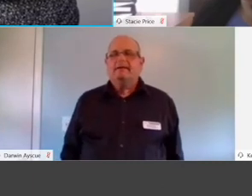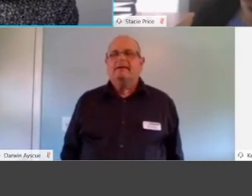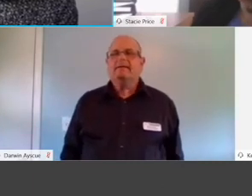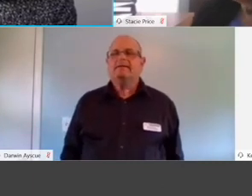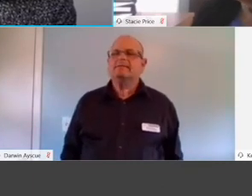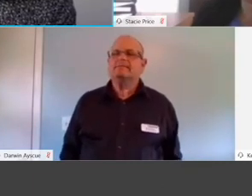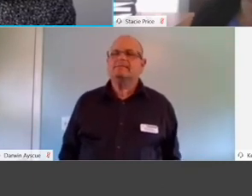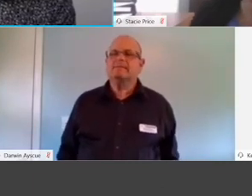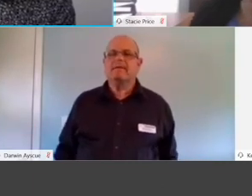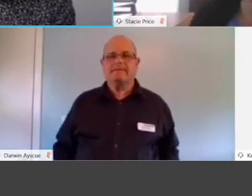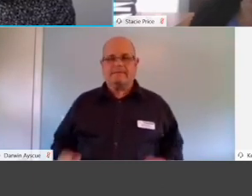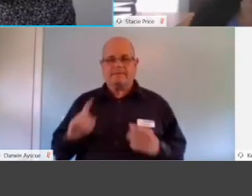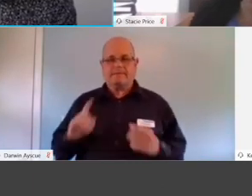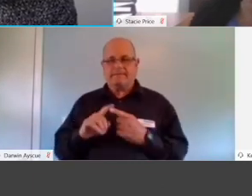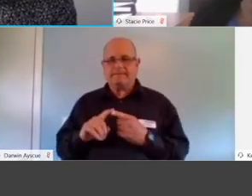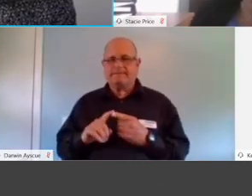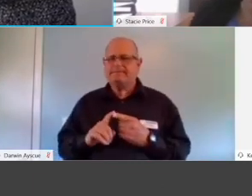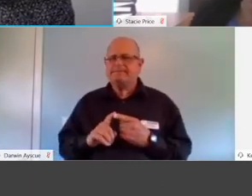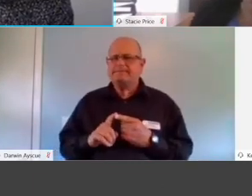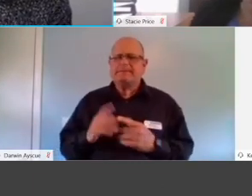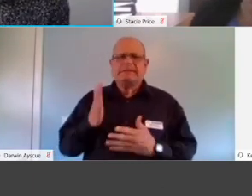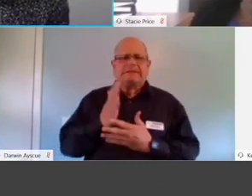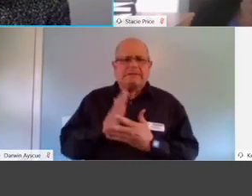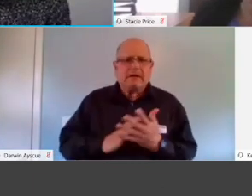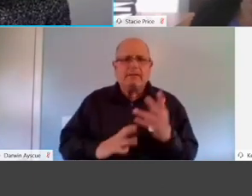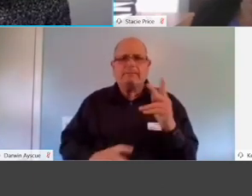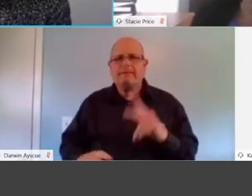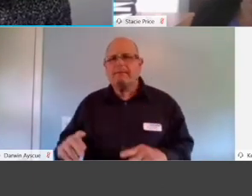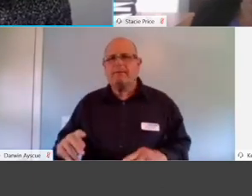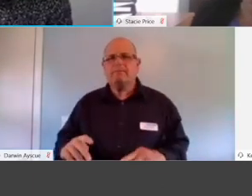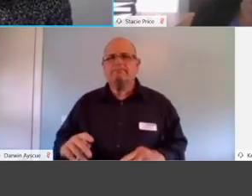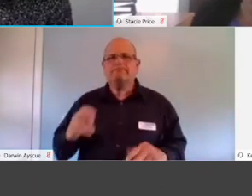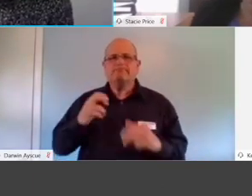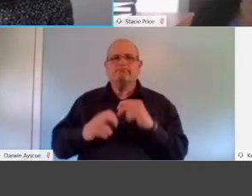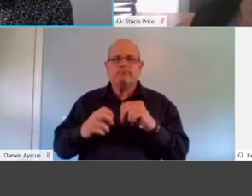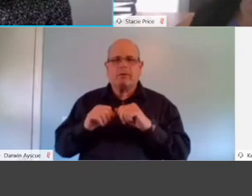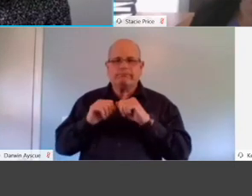and our first one some people are having lasting issues after having COVID.